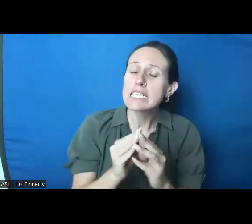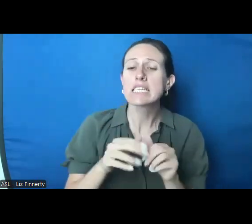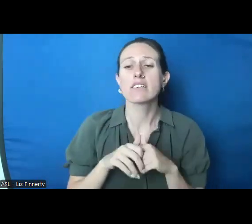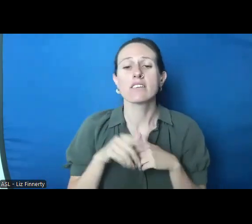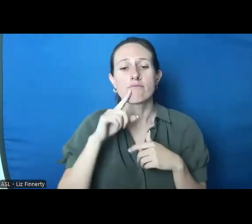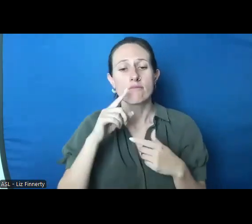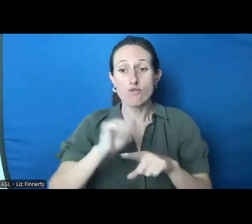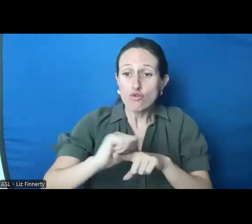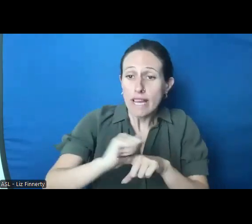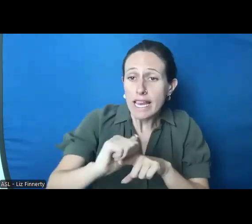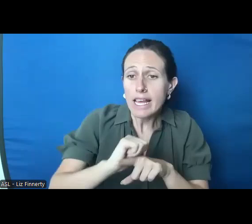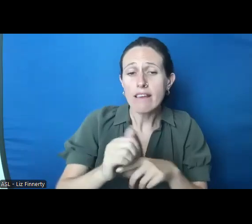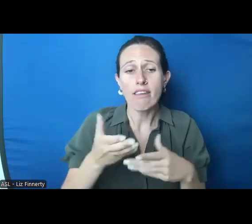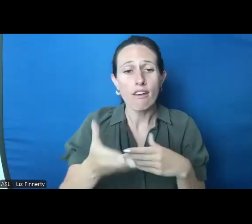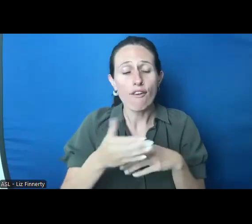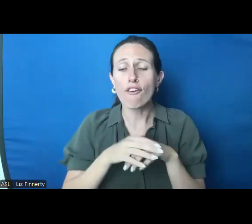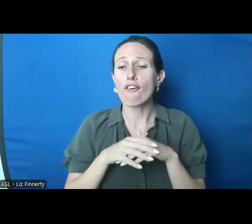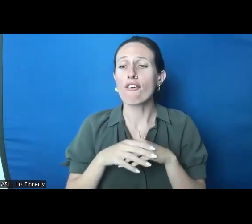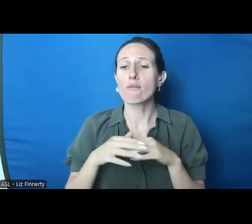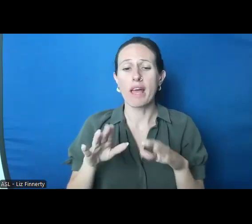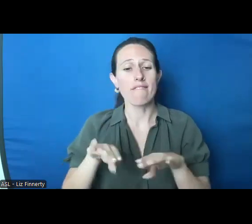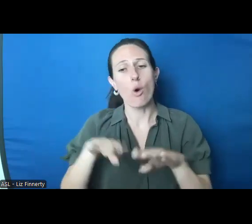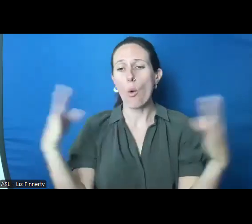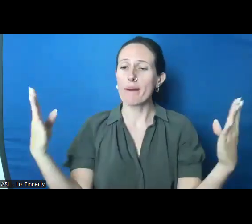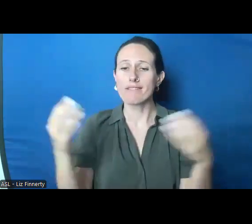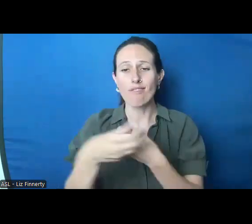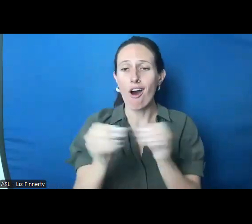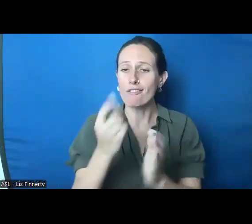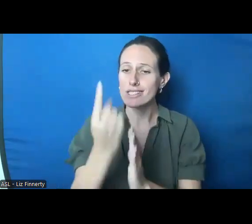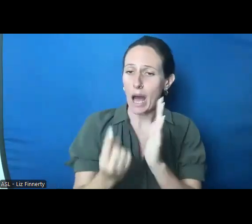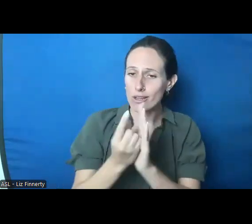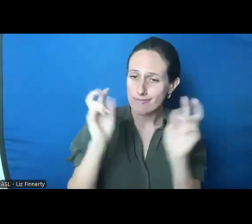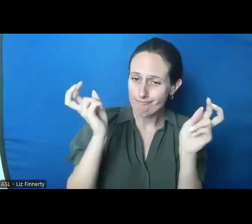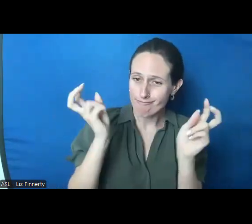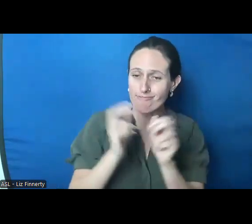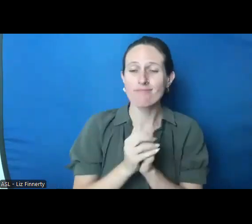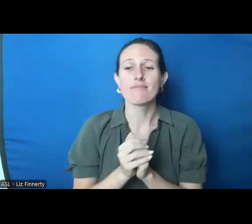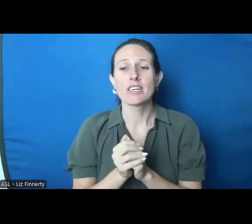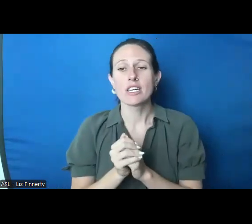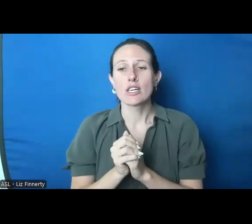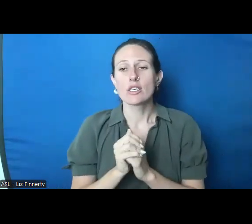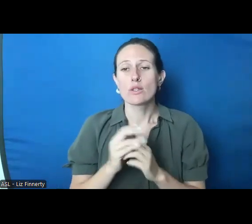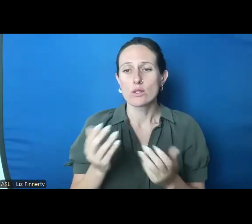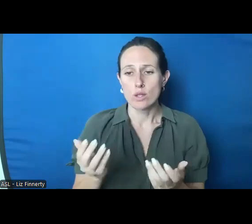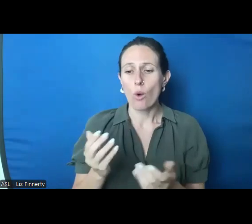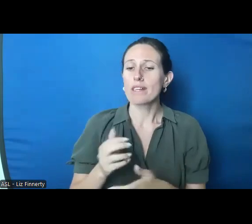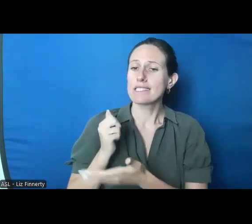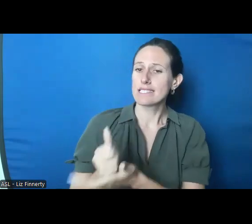networking and open office hours. This has allowed us to equip municipal ADA coordinator s with the knowledge and